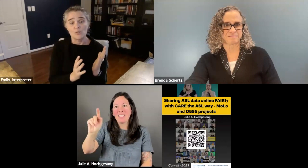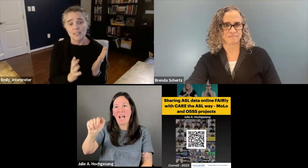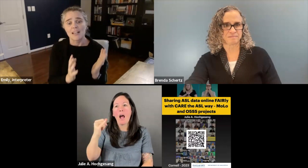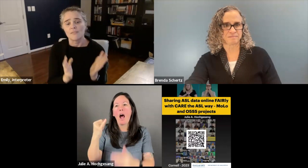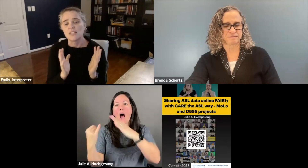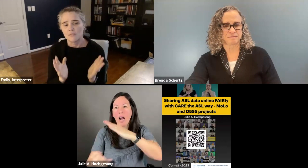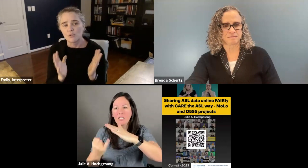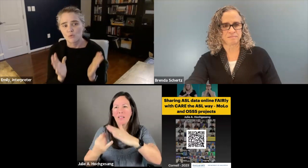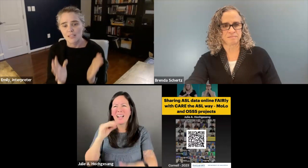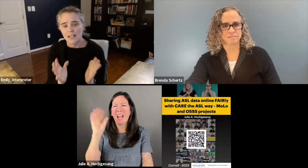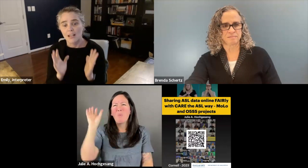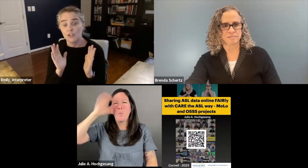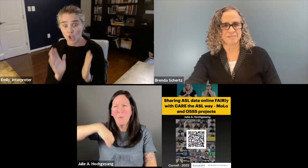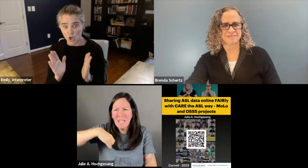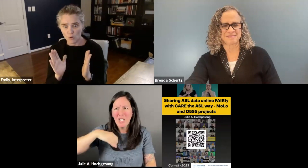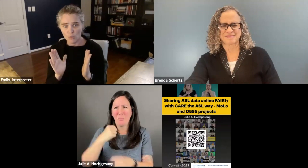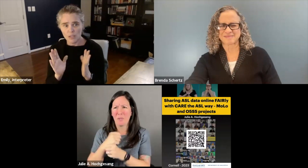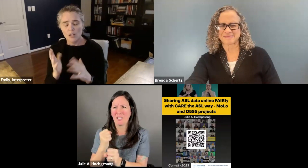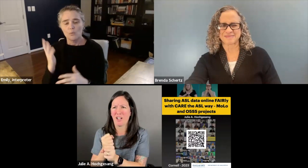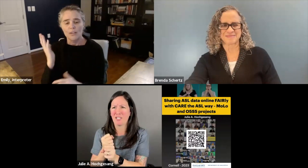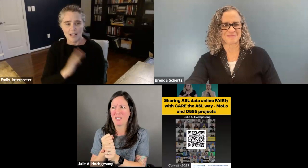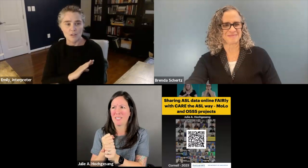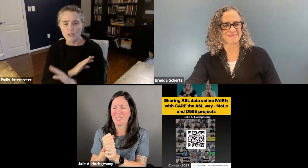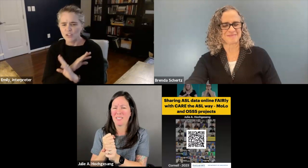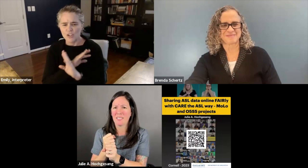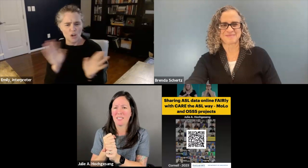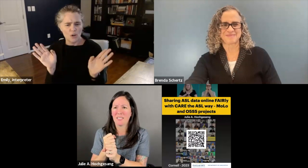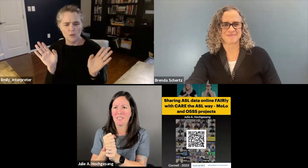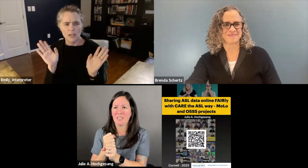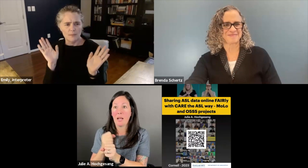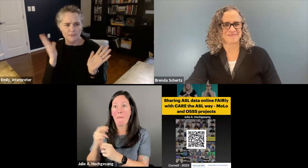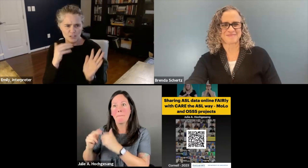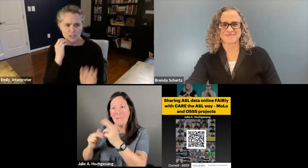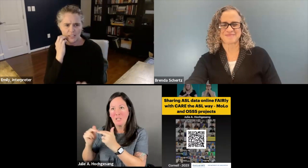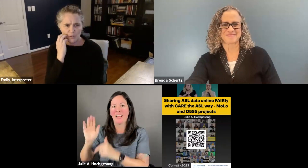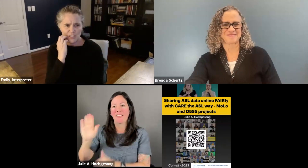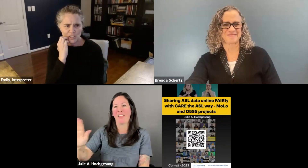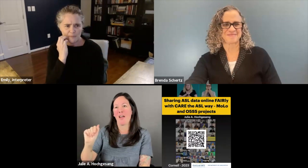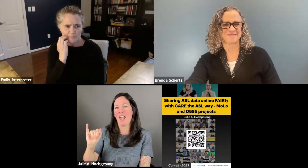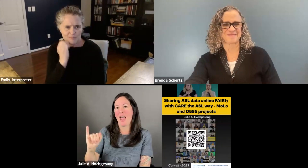only have the individual sign go with with no facial